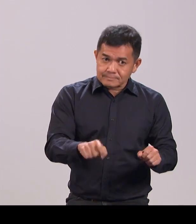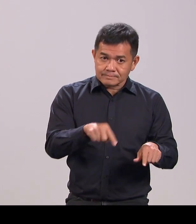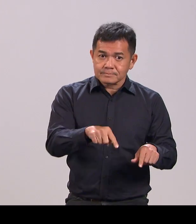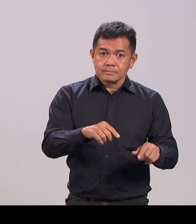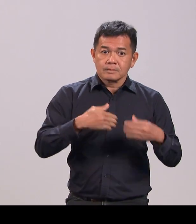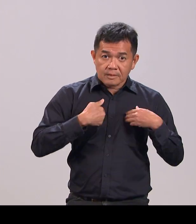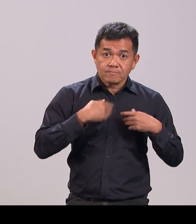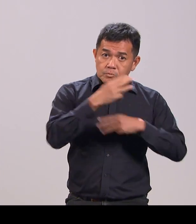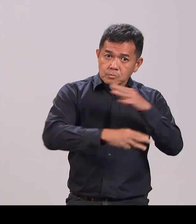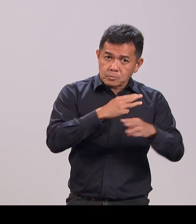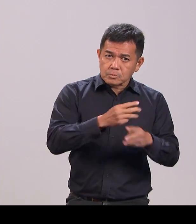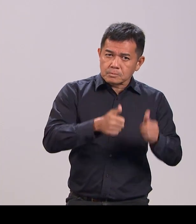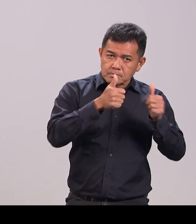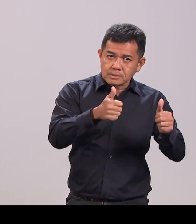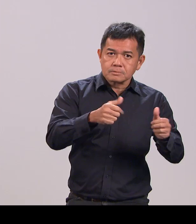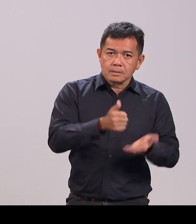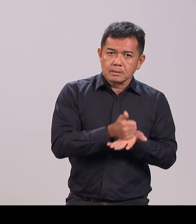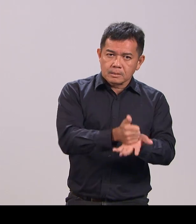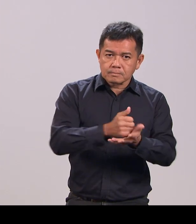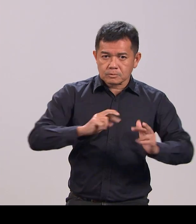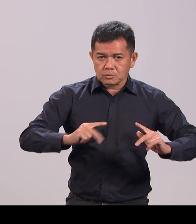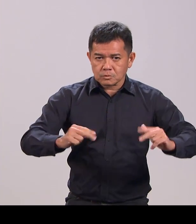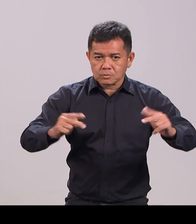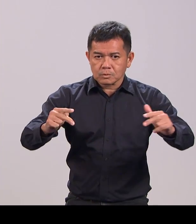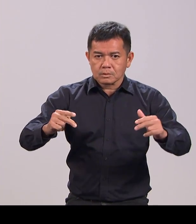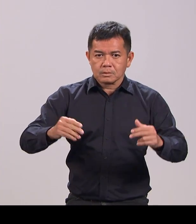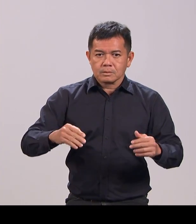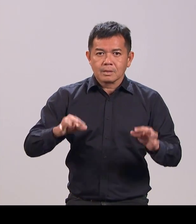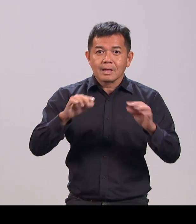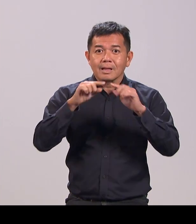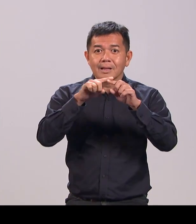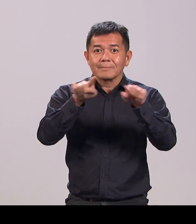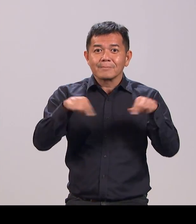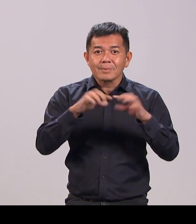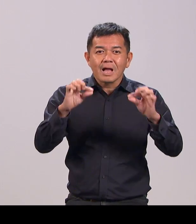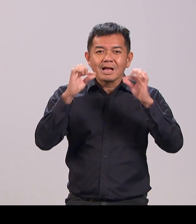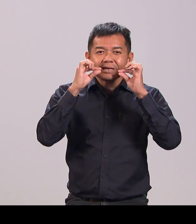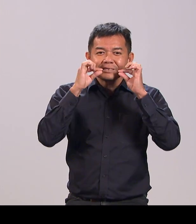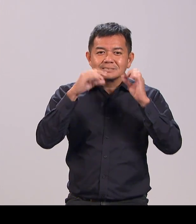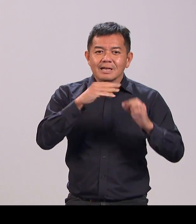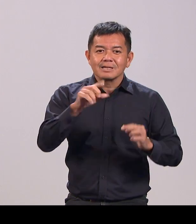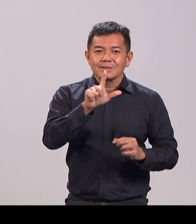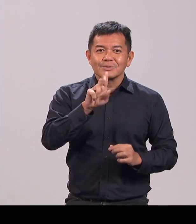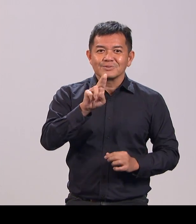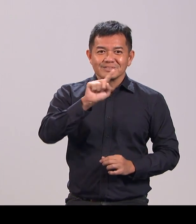I mentioned Fragrance Bak Kwa and Luzerne just now in my Chinese speech, but we can also hold our own in engineering.